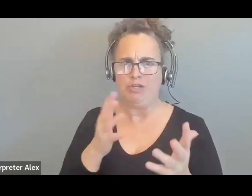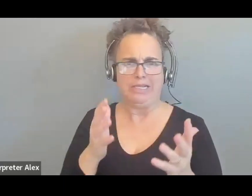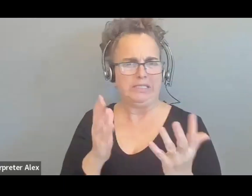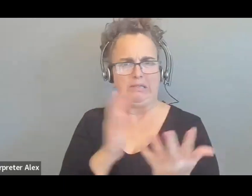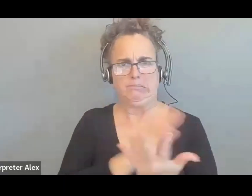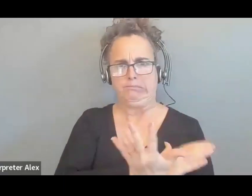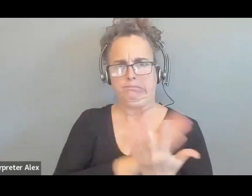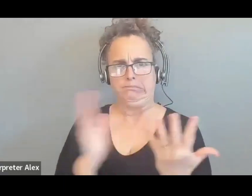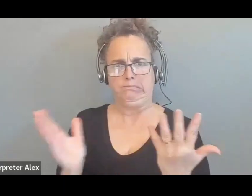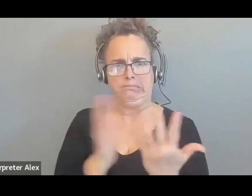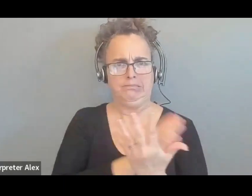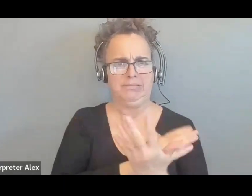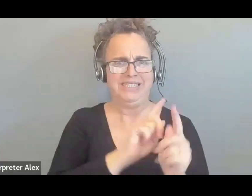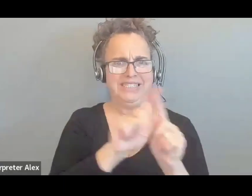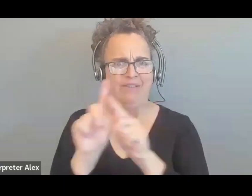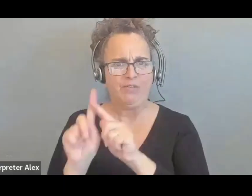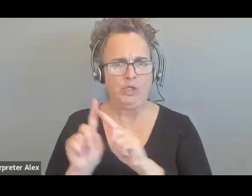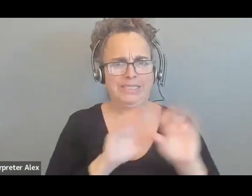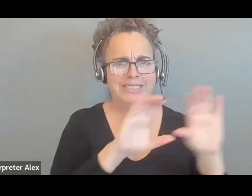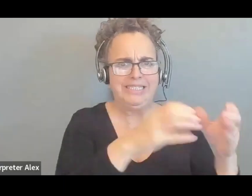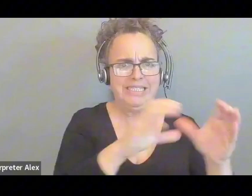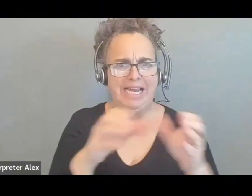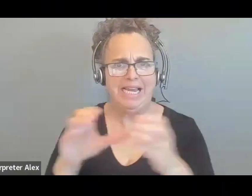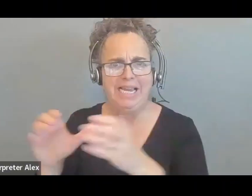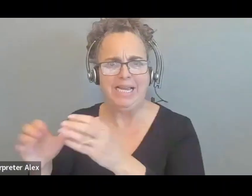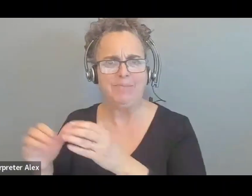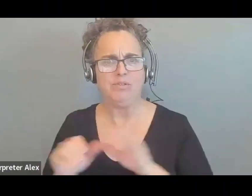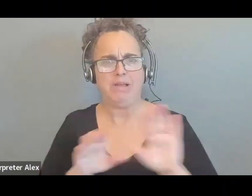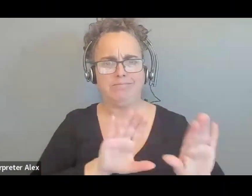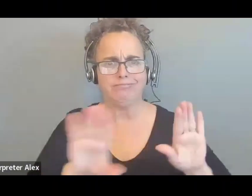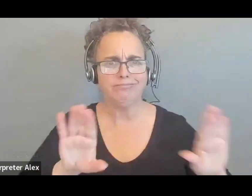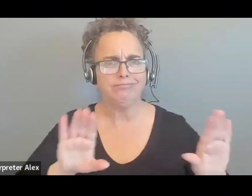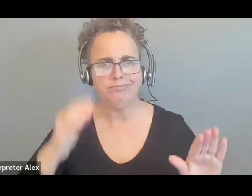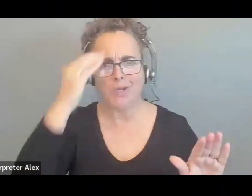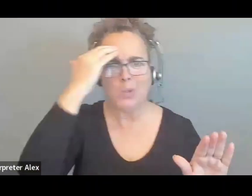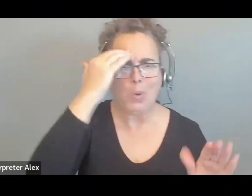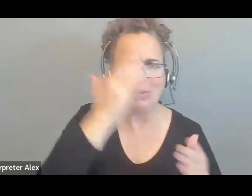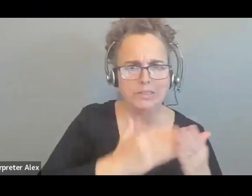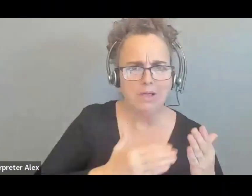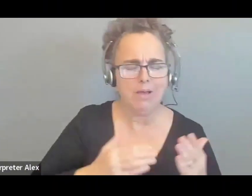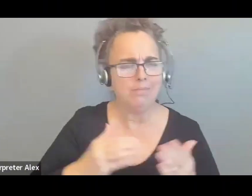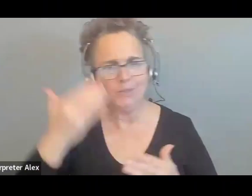so many different teams with lots of gaps in knowledge or different expertise.